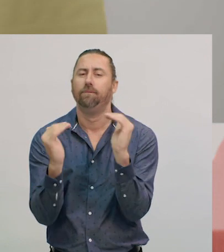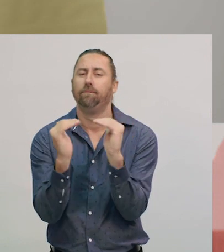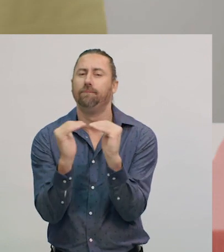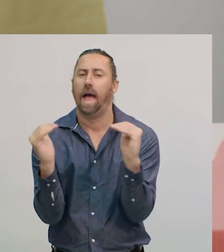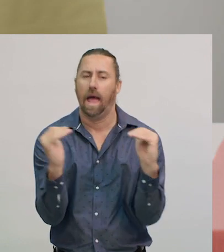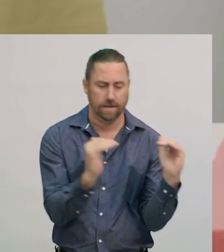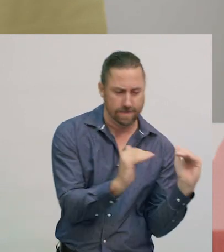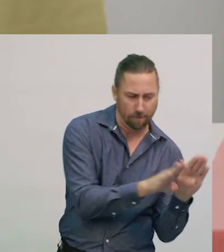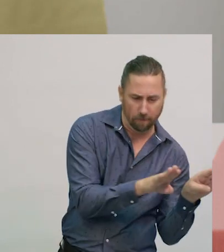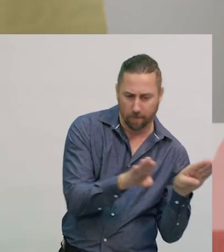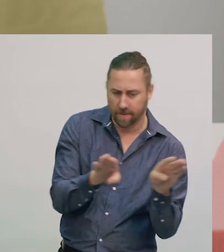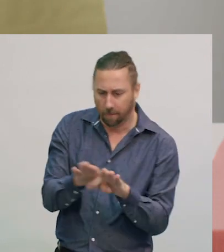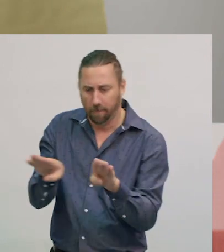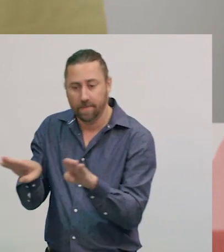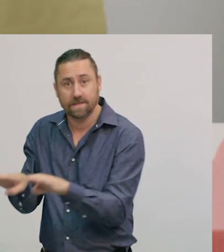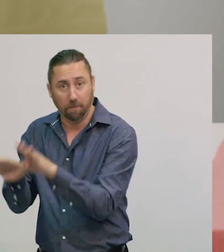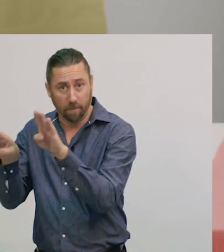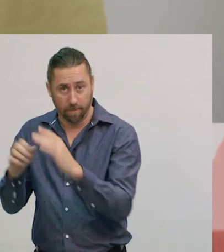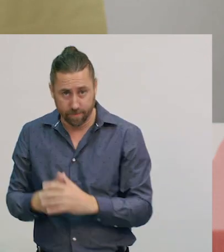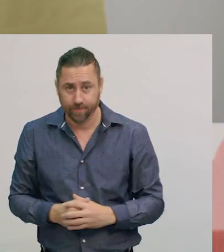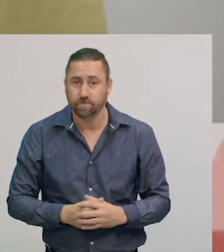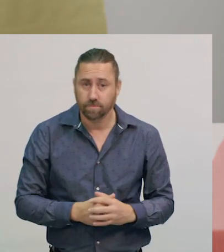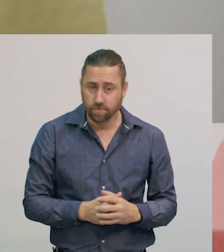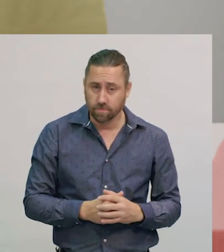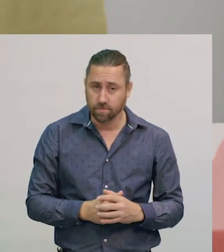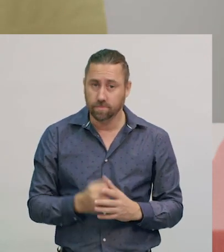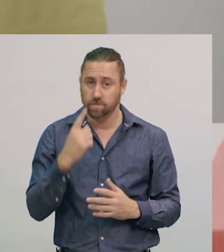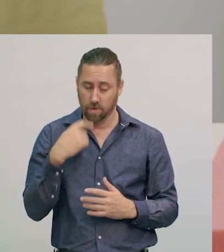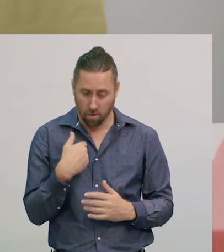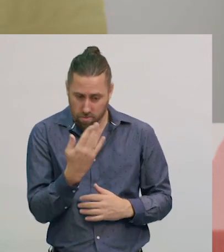So I have organised my pens here, and I'm going to share out one by one,